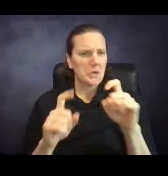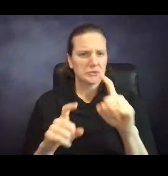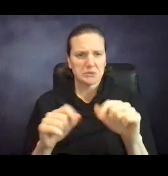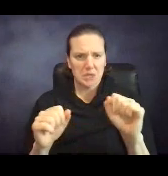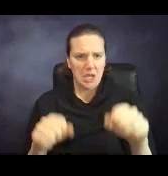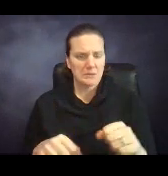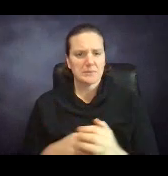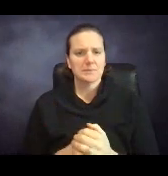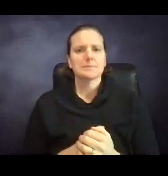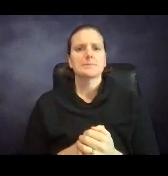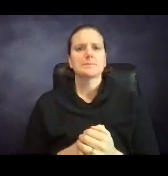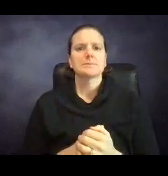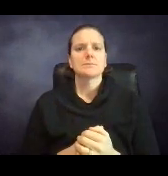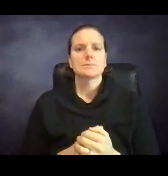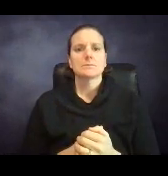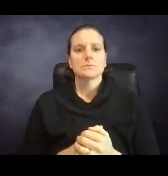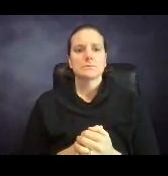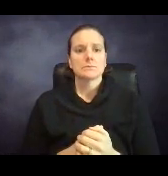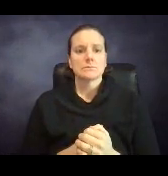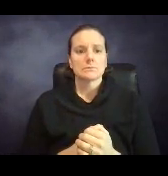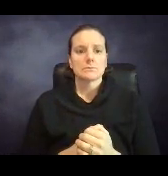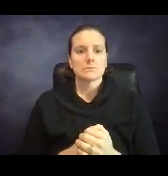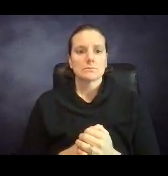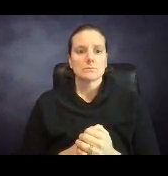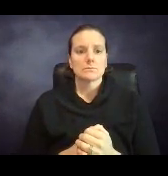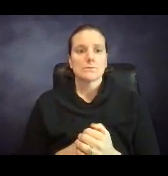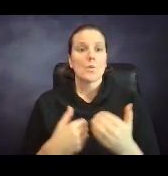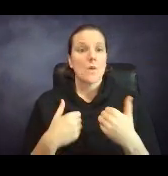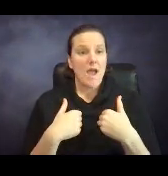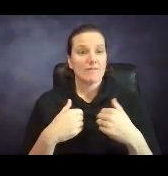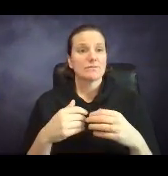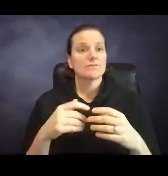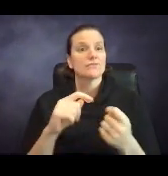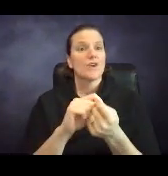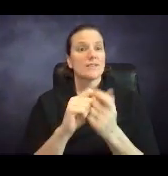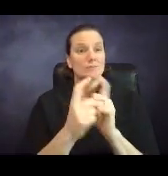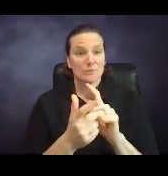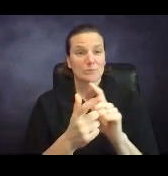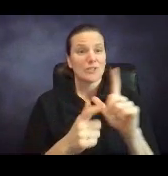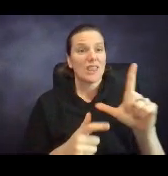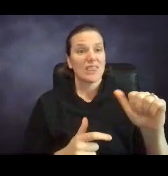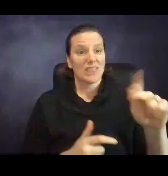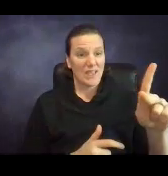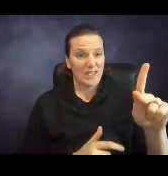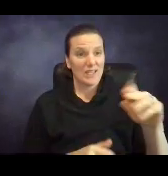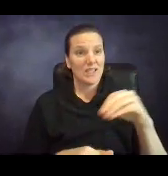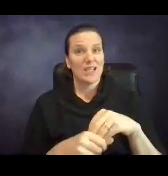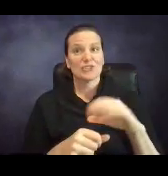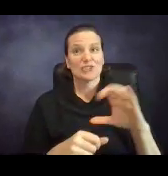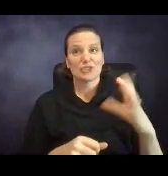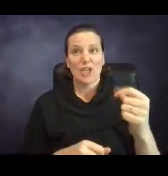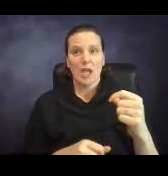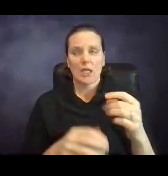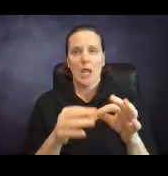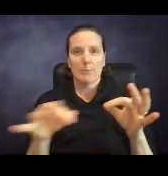We have transcription link in the chat for the, or the captioner link in the chat.